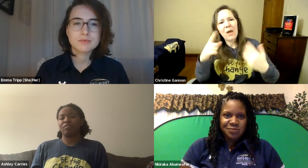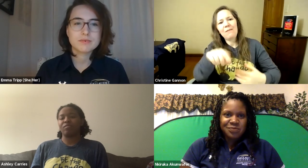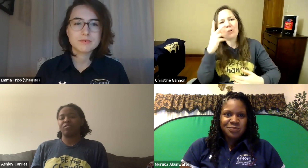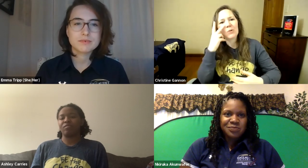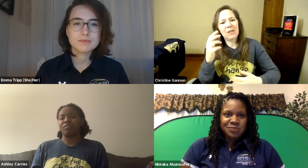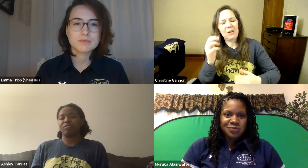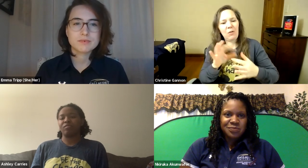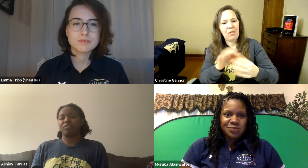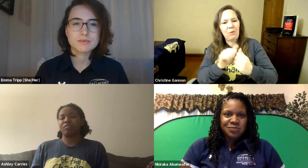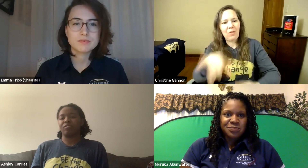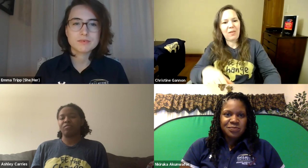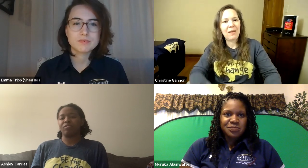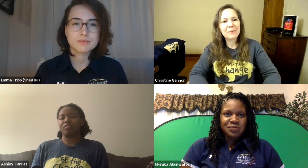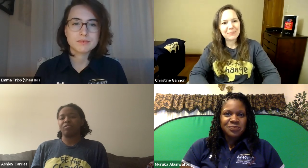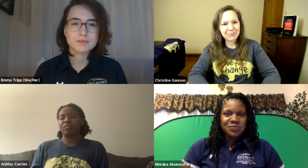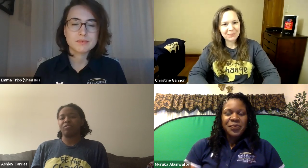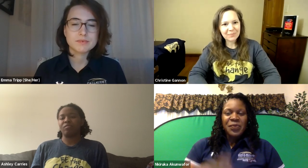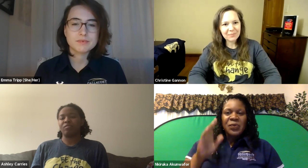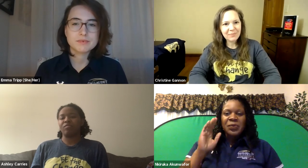What have you seen related to that?